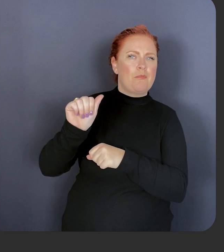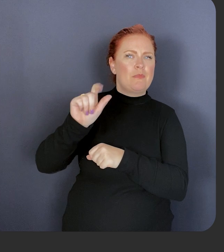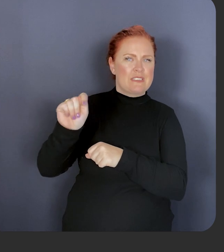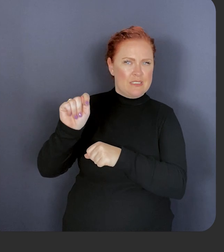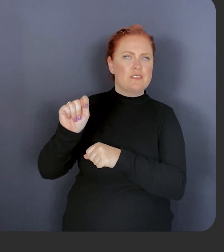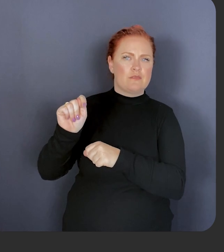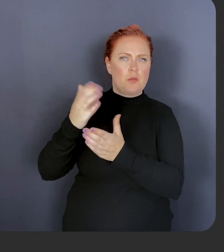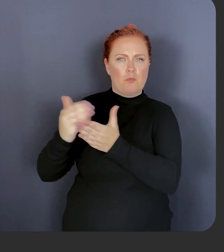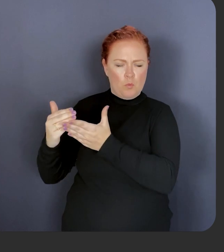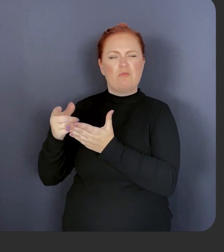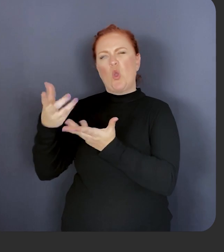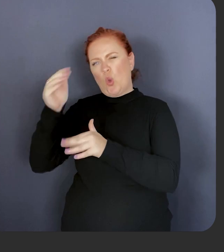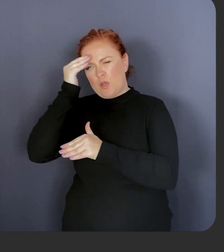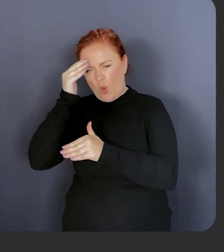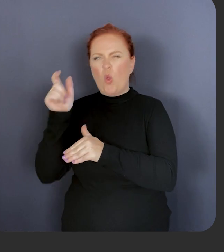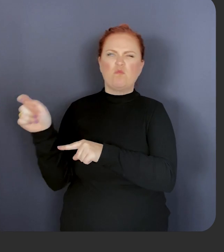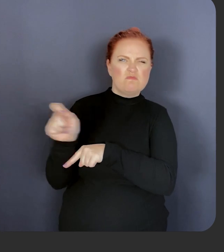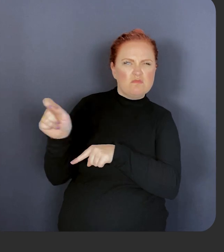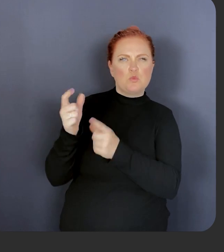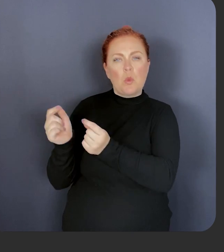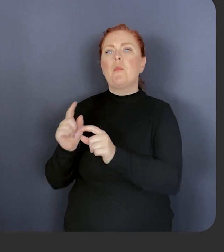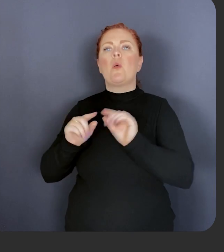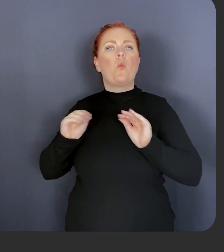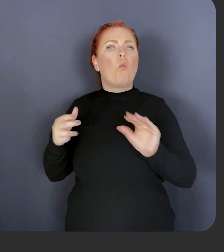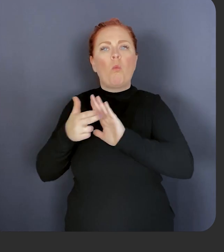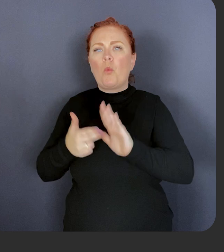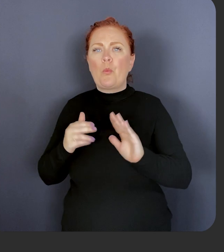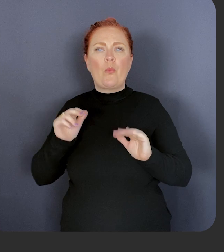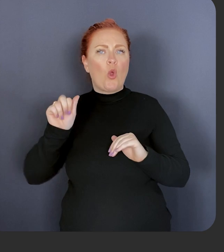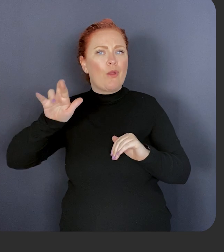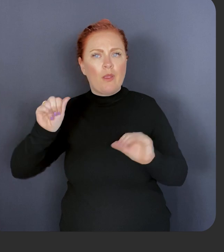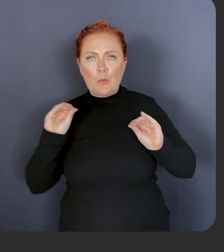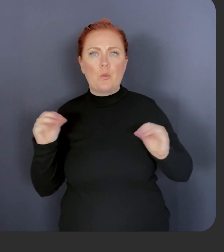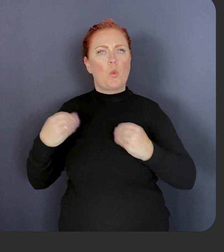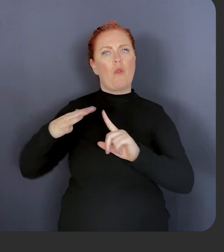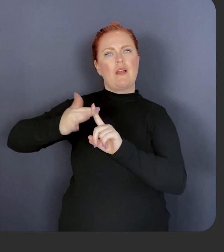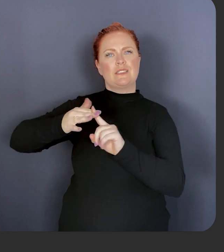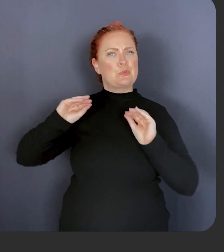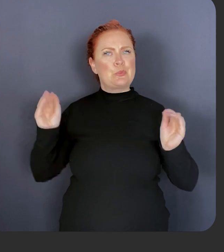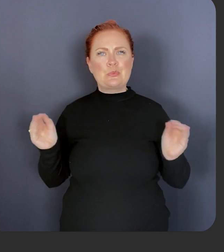It's a known interaction of a slider. But I'm not seeing any aria-label, so I'm not providing context.